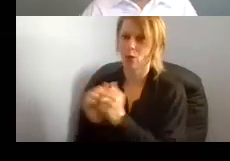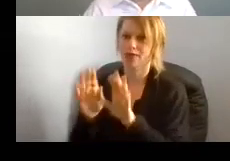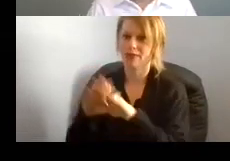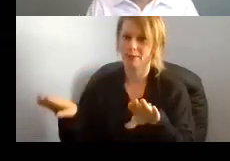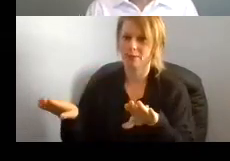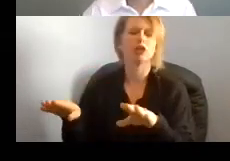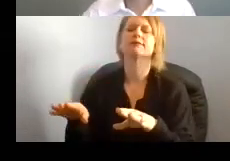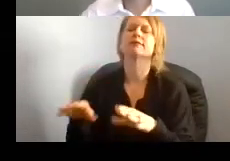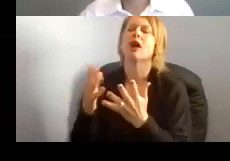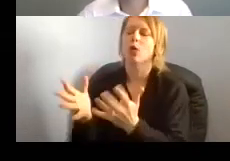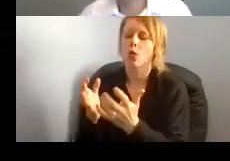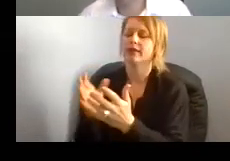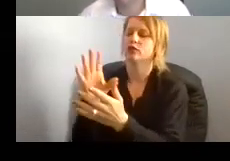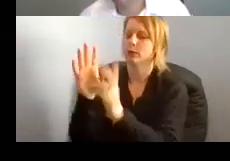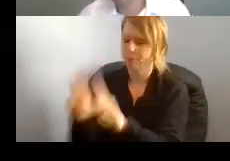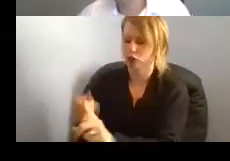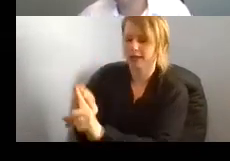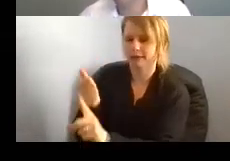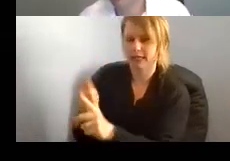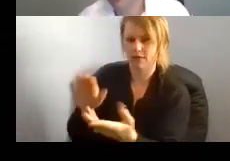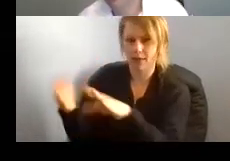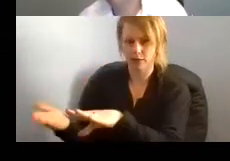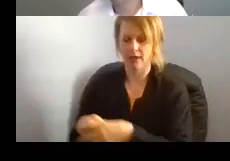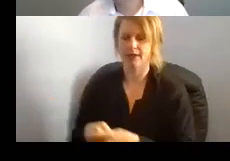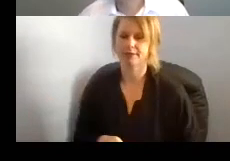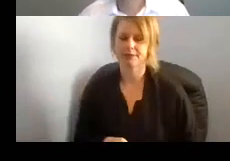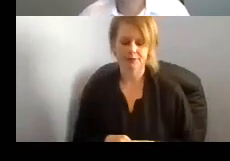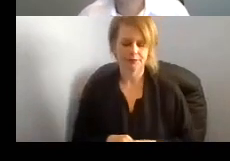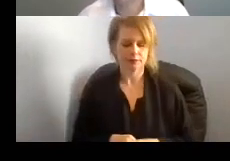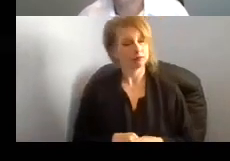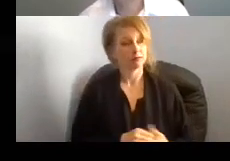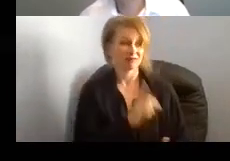Well, I think it depends on the age of the – of the child.